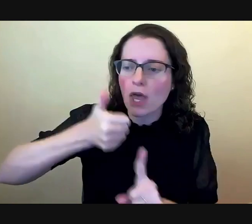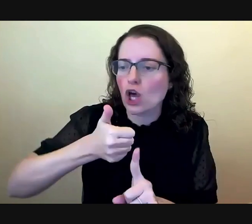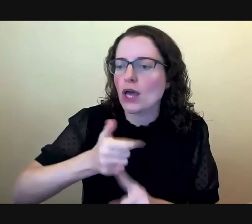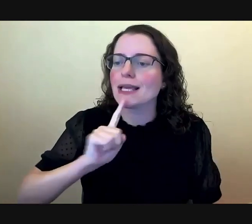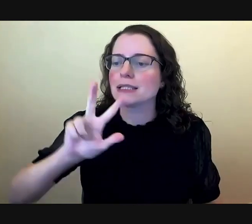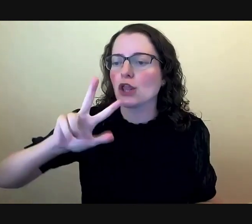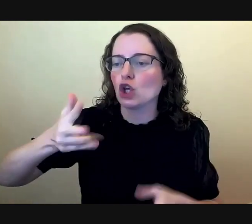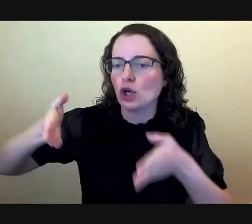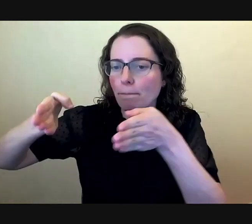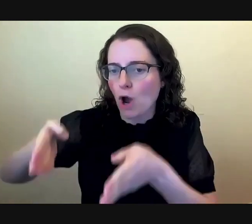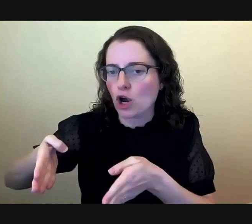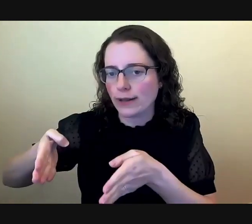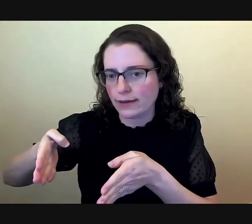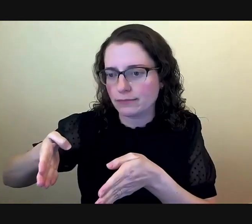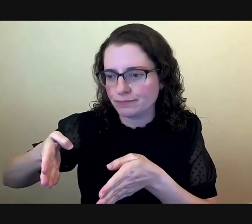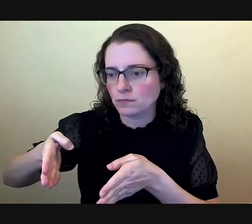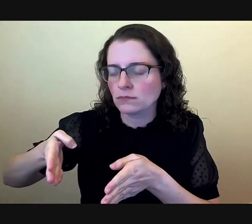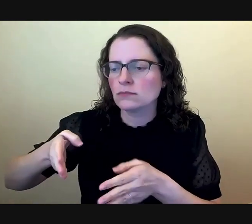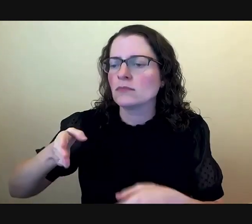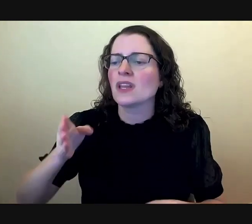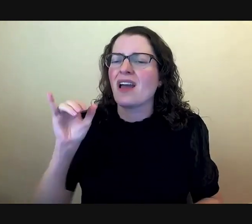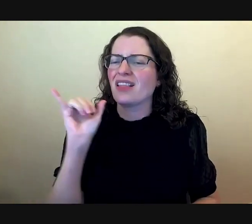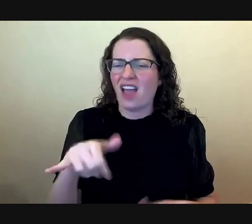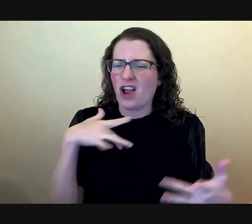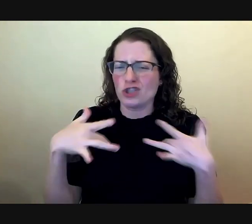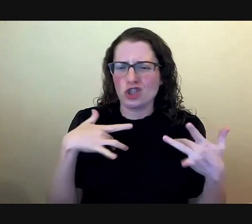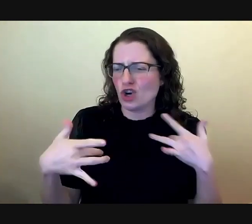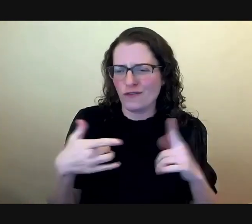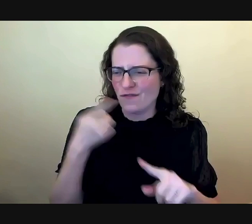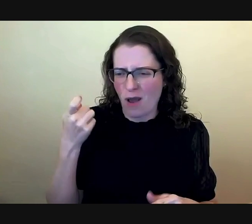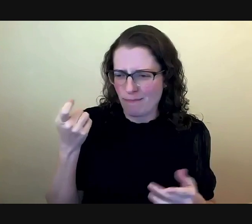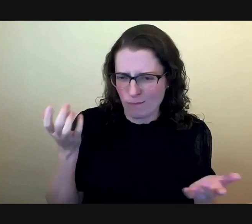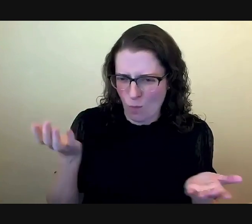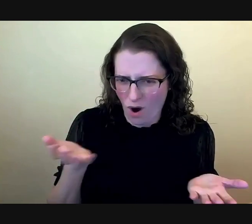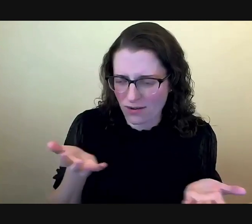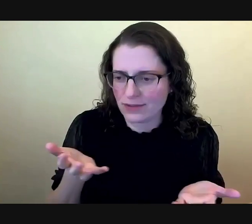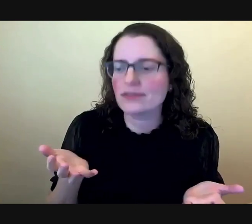So there's a misconception that that interpreter providing the relay service is a third party.